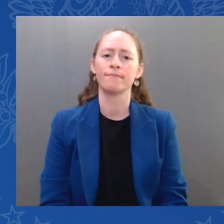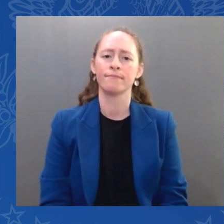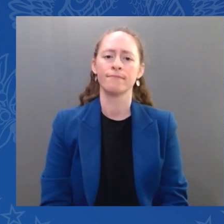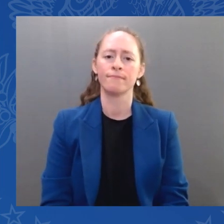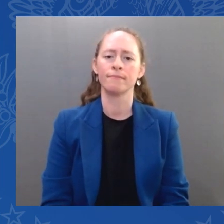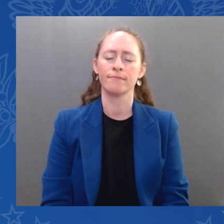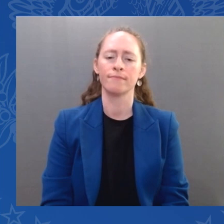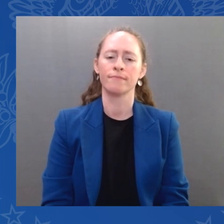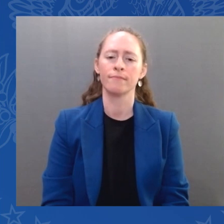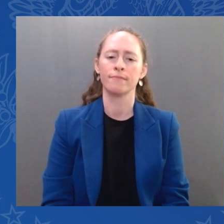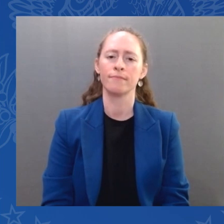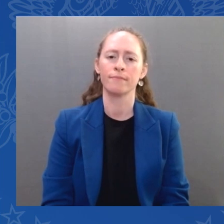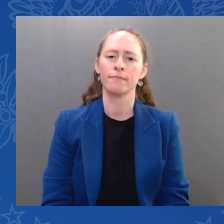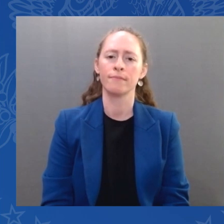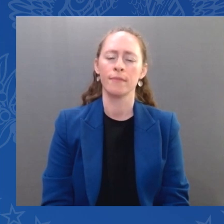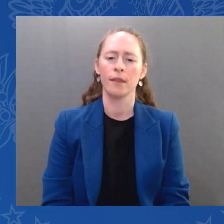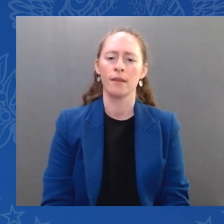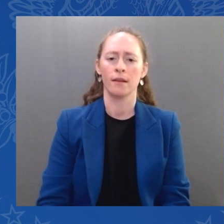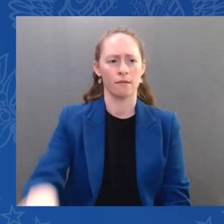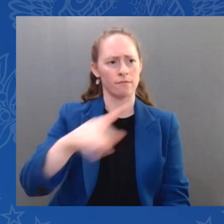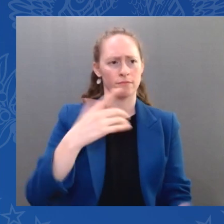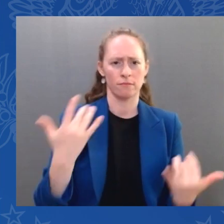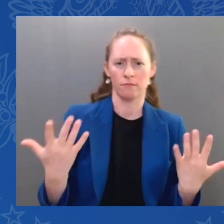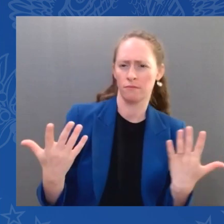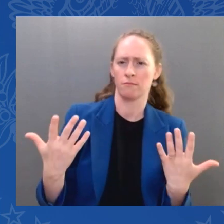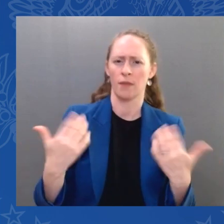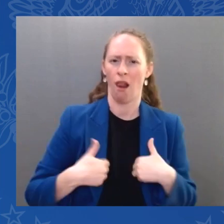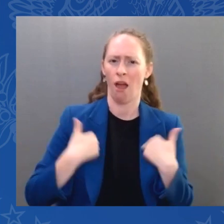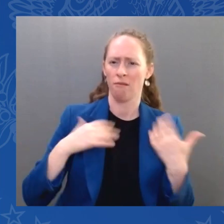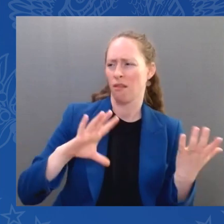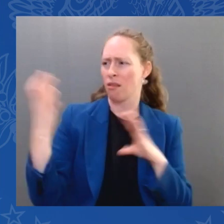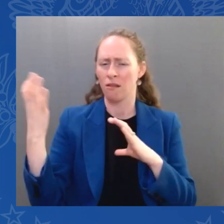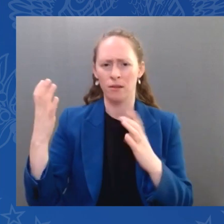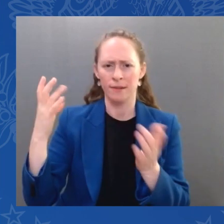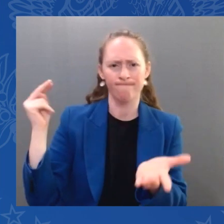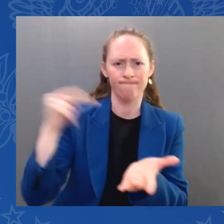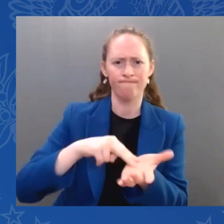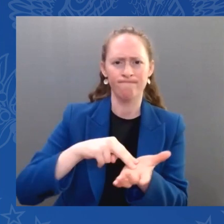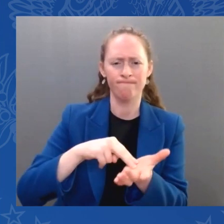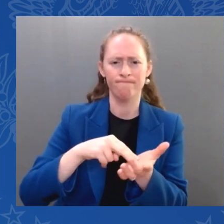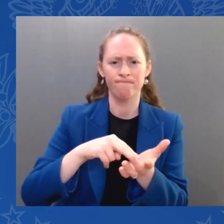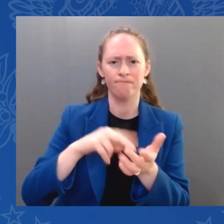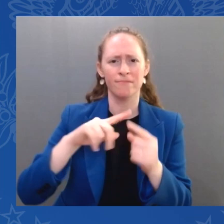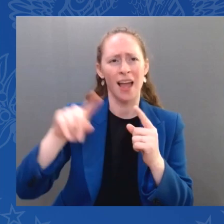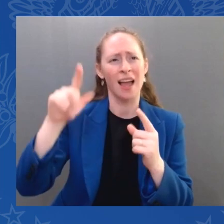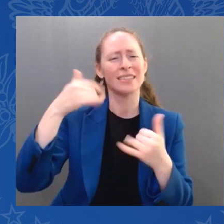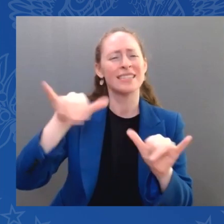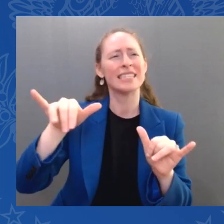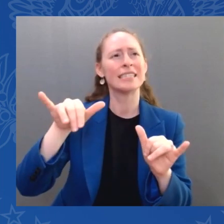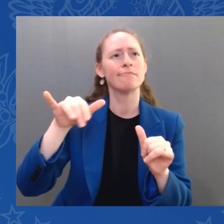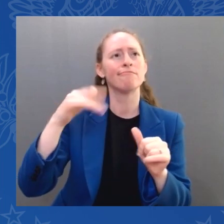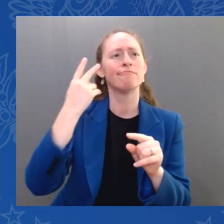But thank you for the courage to do it. Jill and I will never forget the time we spent with you and your families.